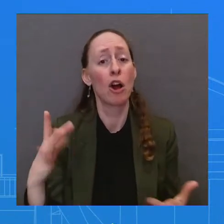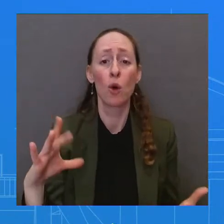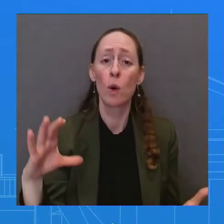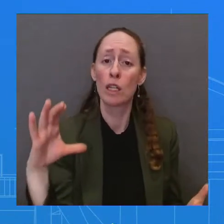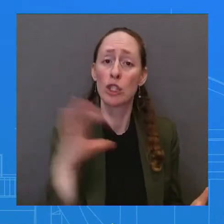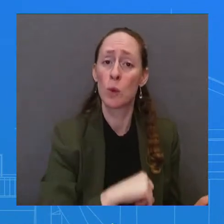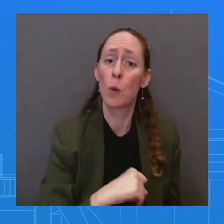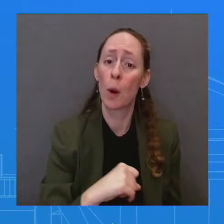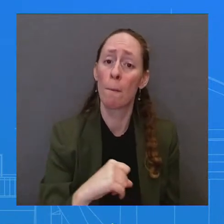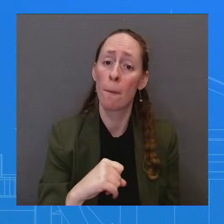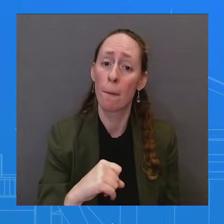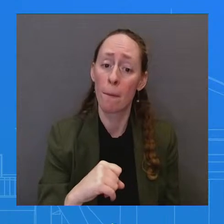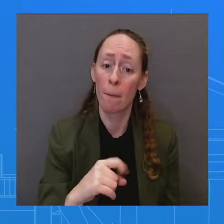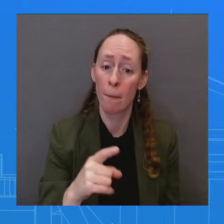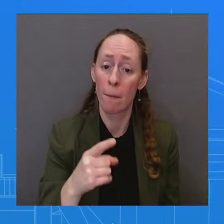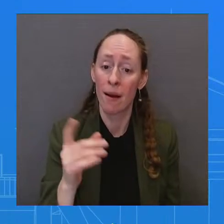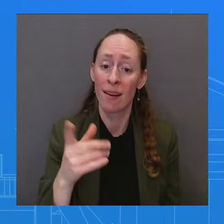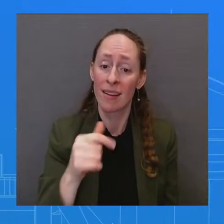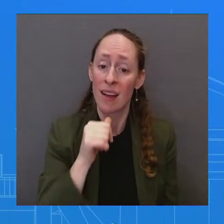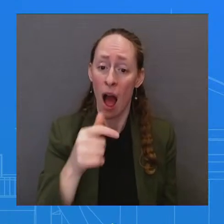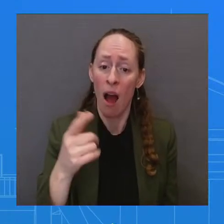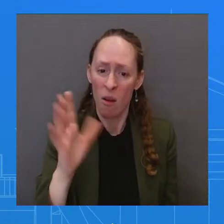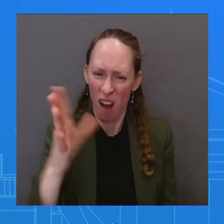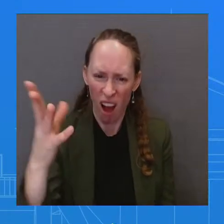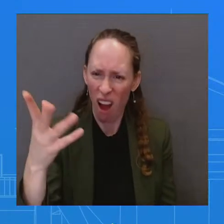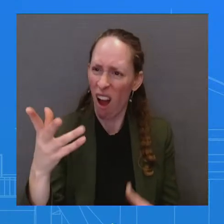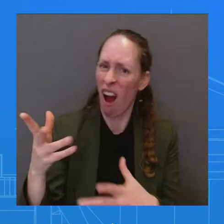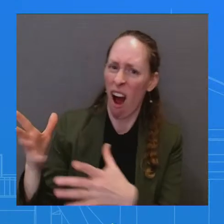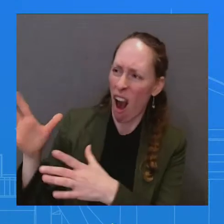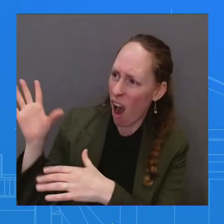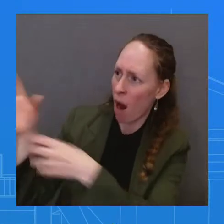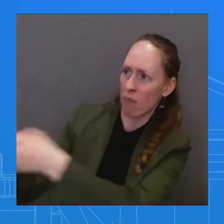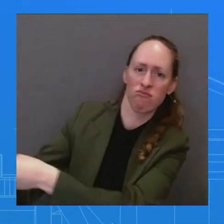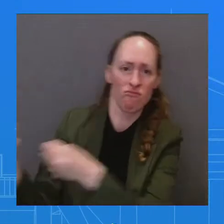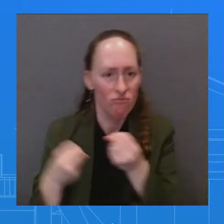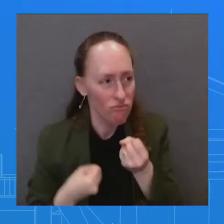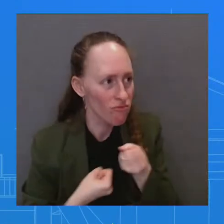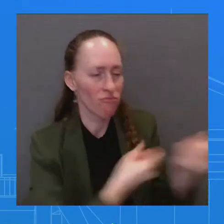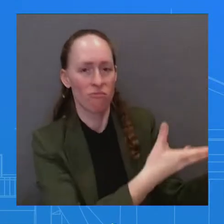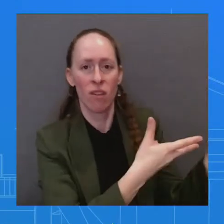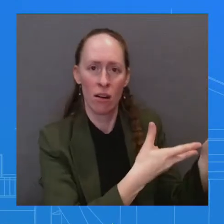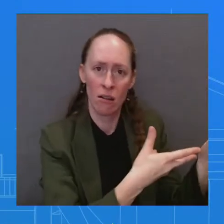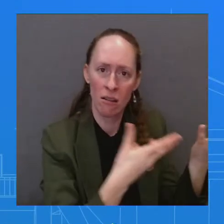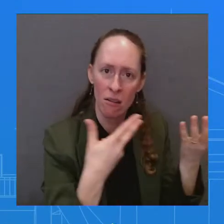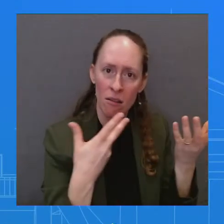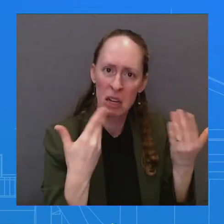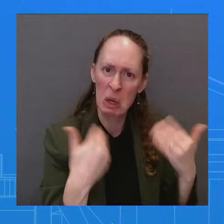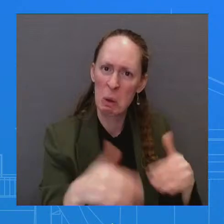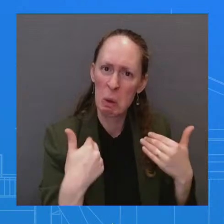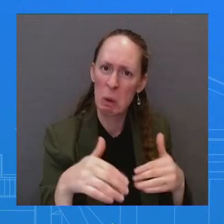that this had to have been a harrowing experience for them. And -- and we also have to assume